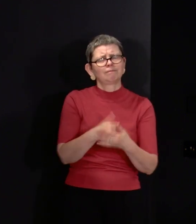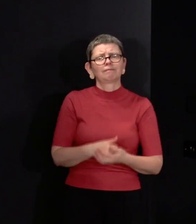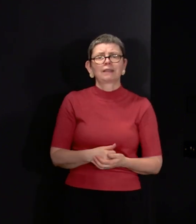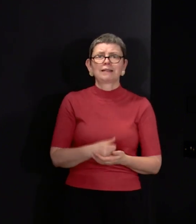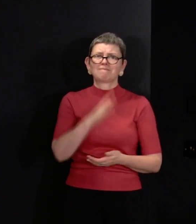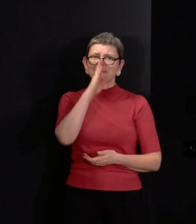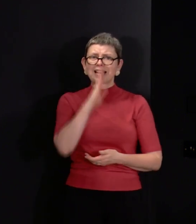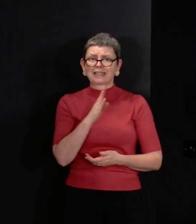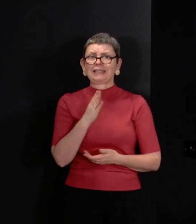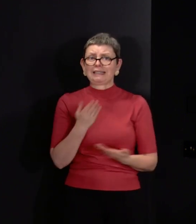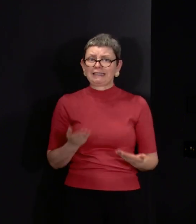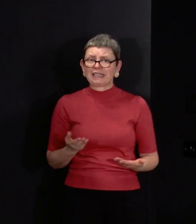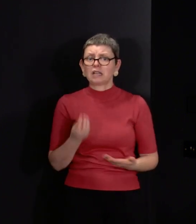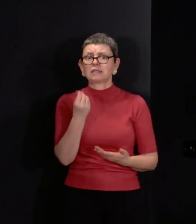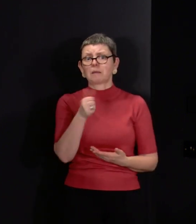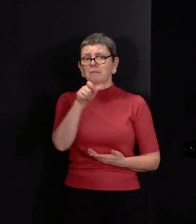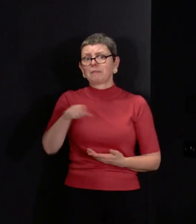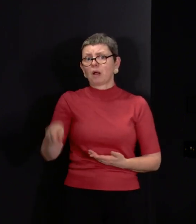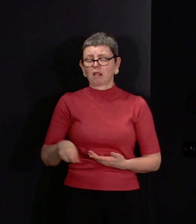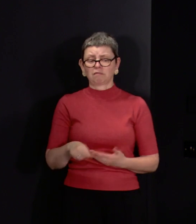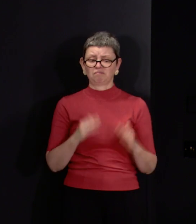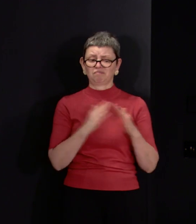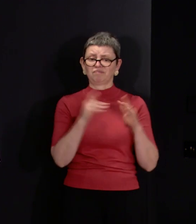for some people, the stay at home guidance may expose them to a greater